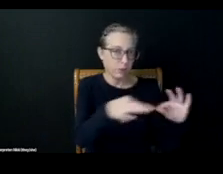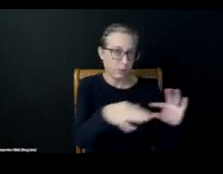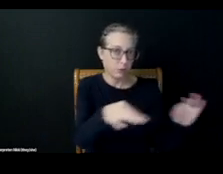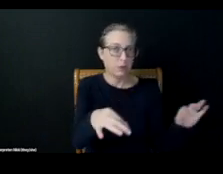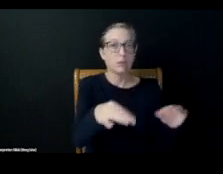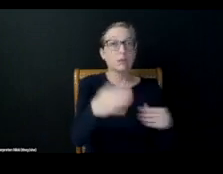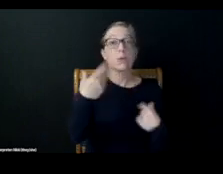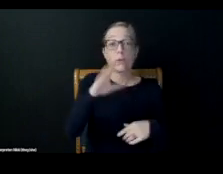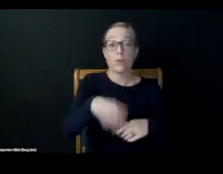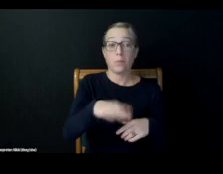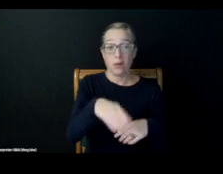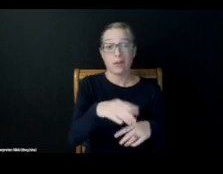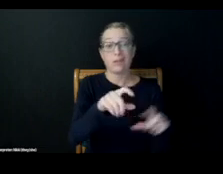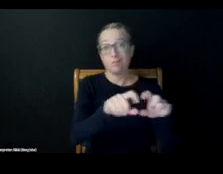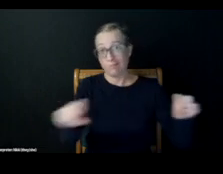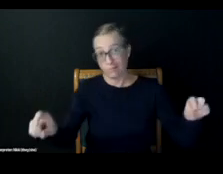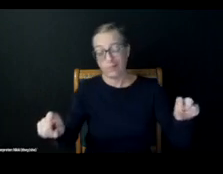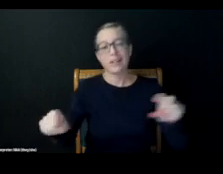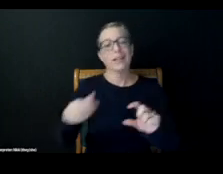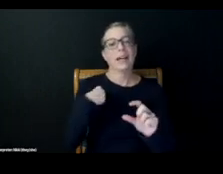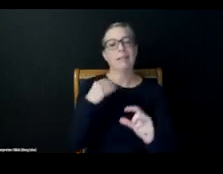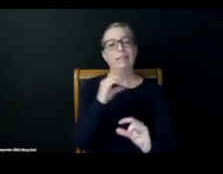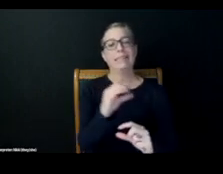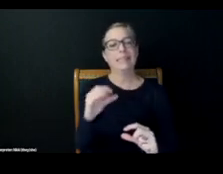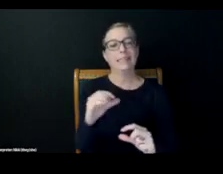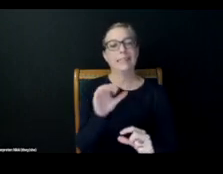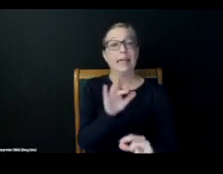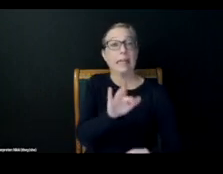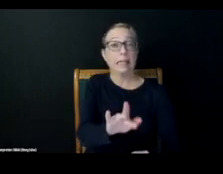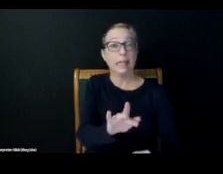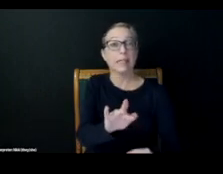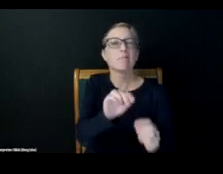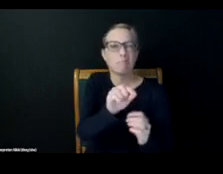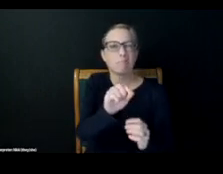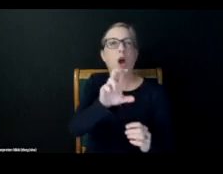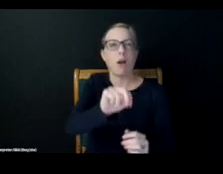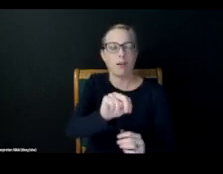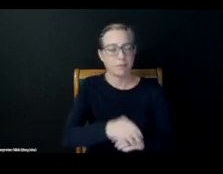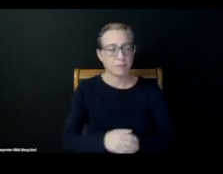Okay. This event is organized by the National Research